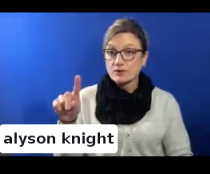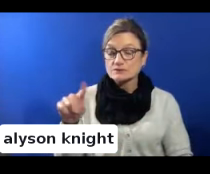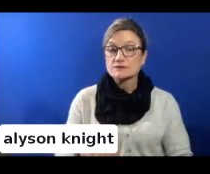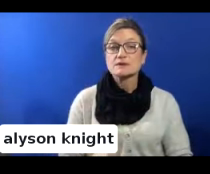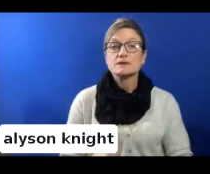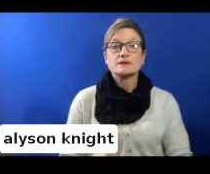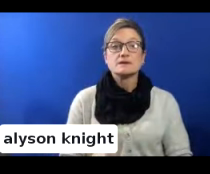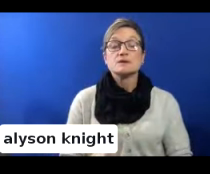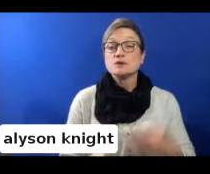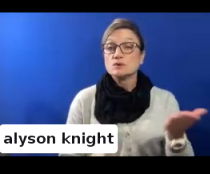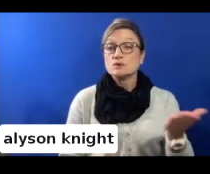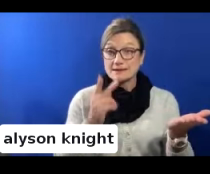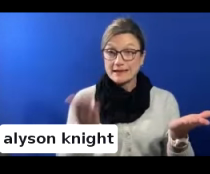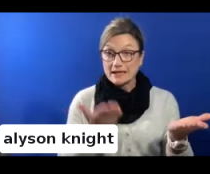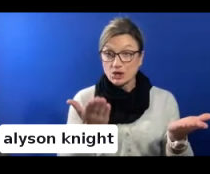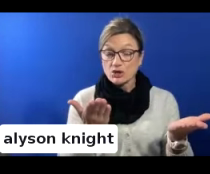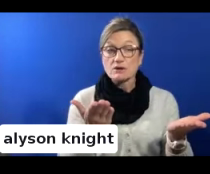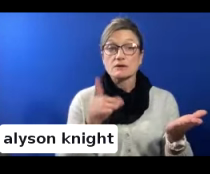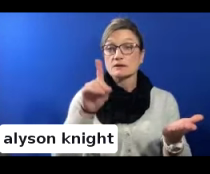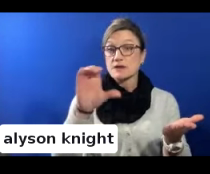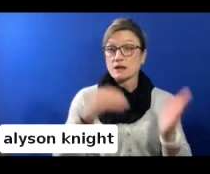As you can see right here under documents uploaded by